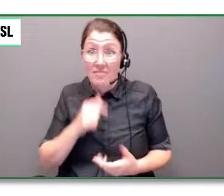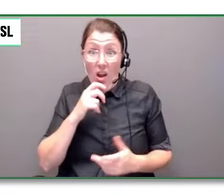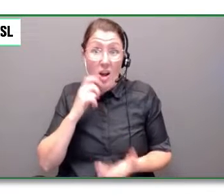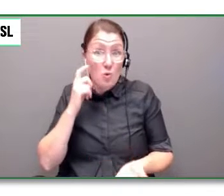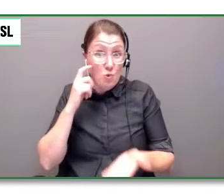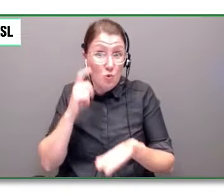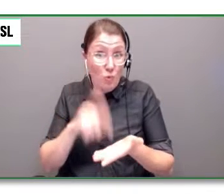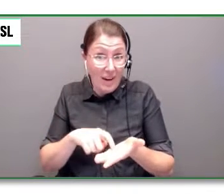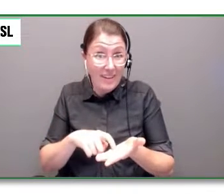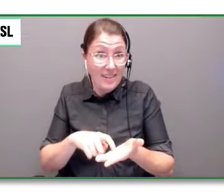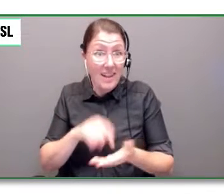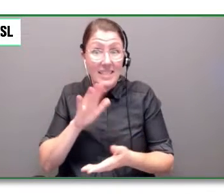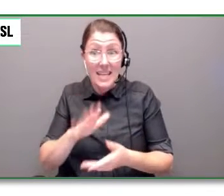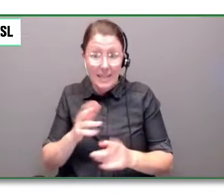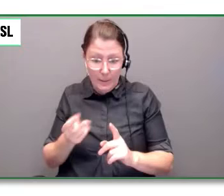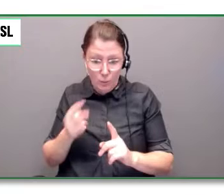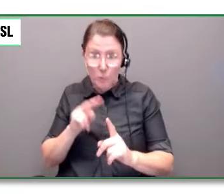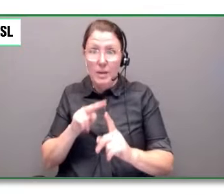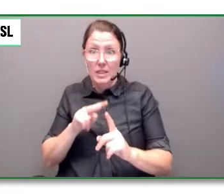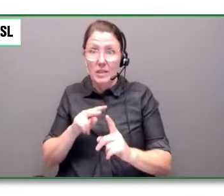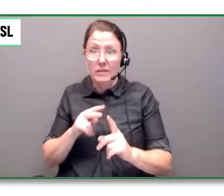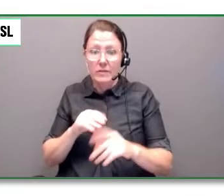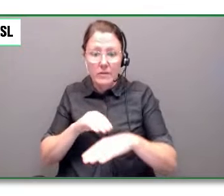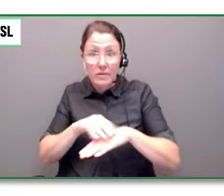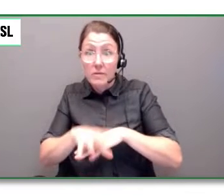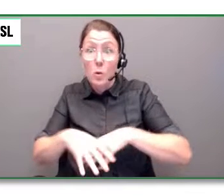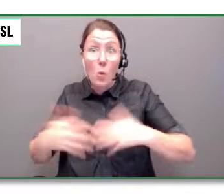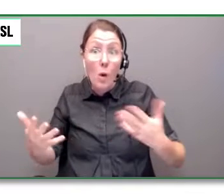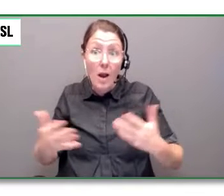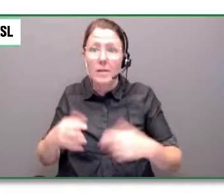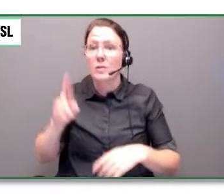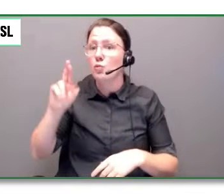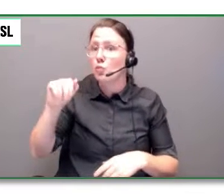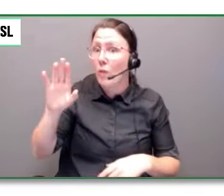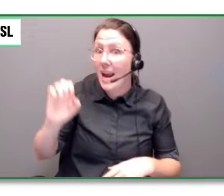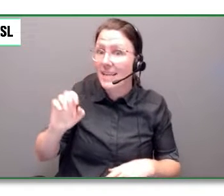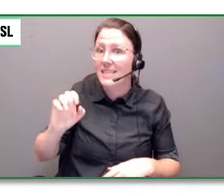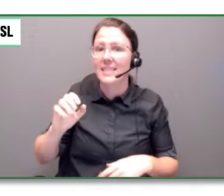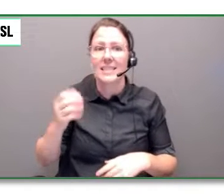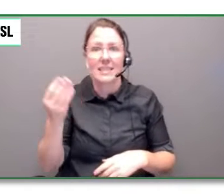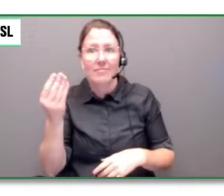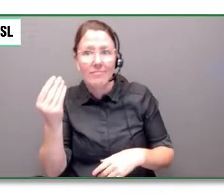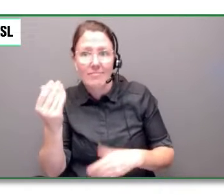Thoreau from Walking: "I can easily walk 10, 15, 20, any number of miles commencing at